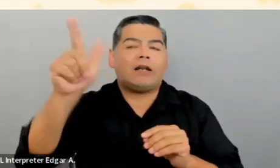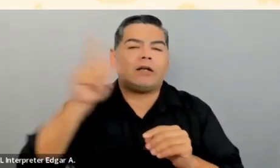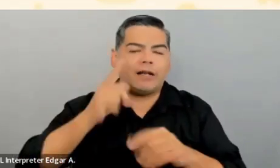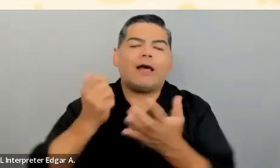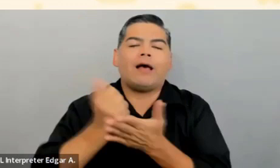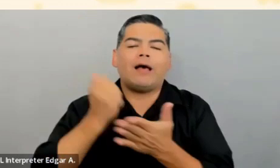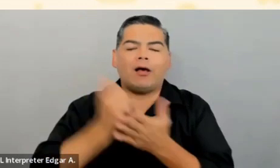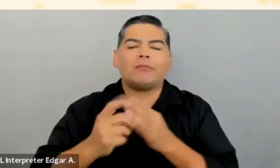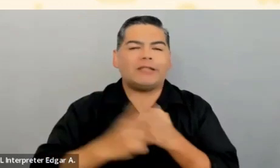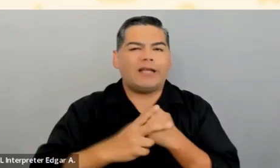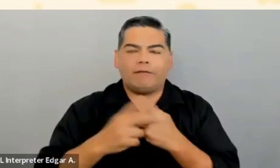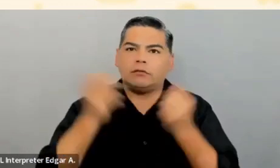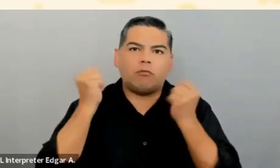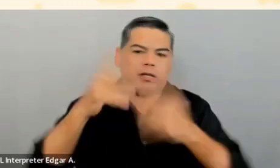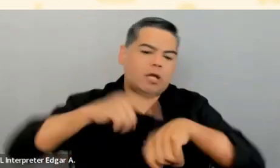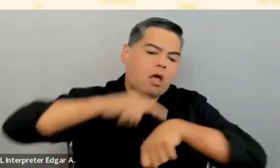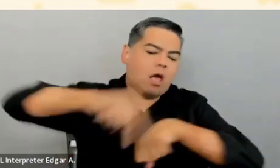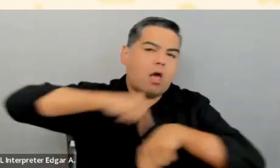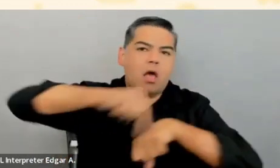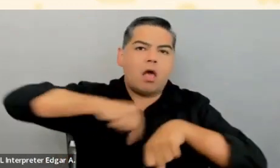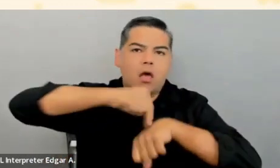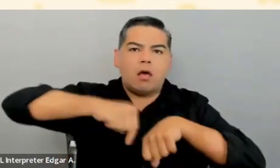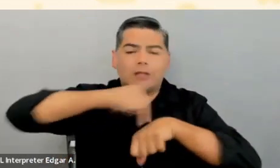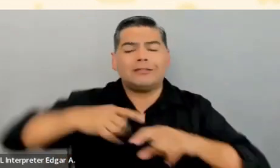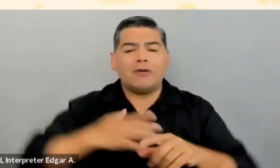So I really try and encourage things to get done earlier.